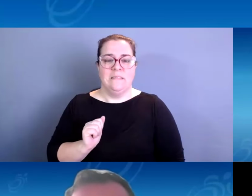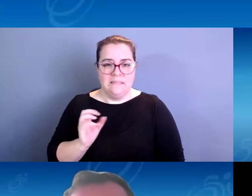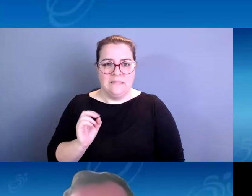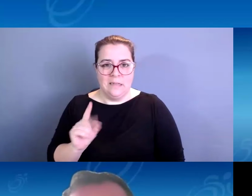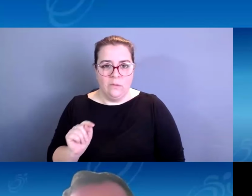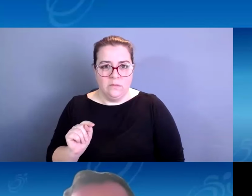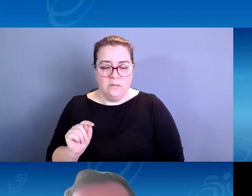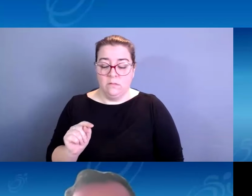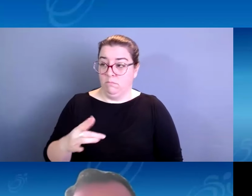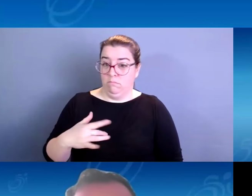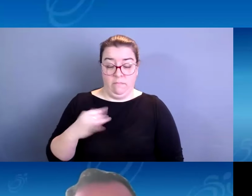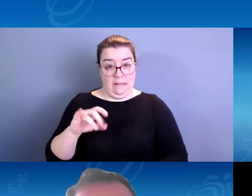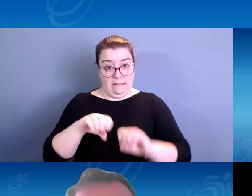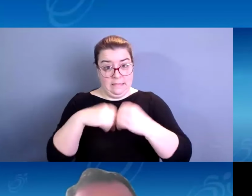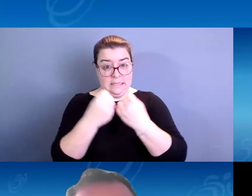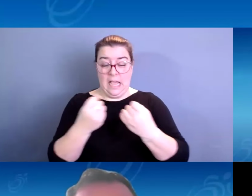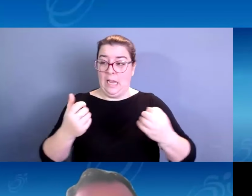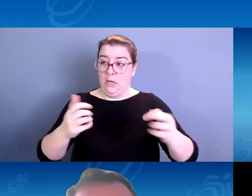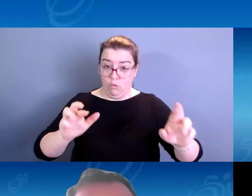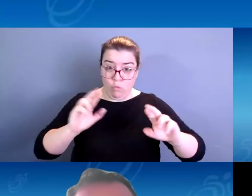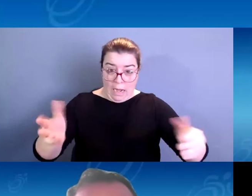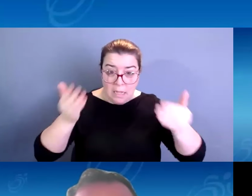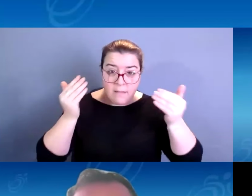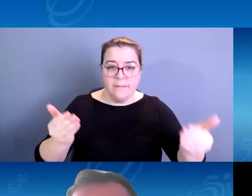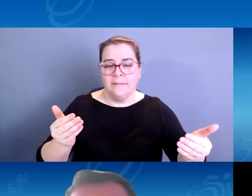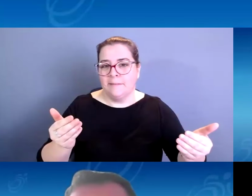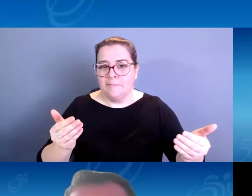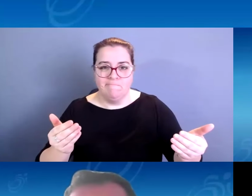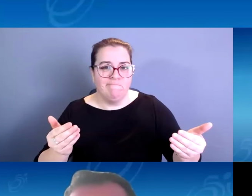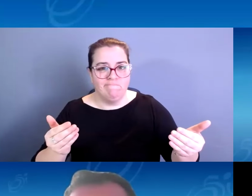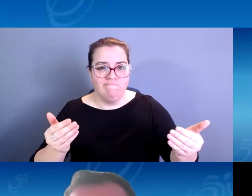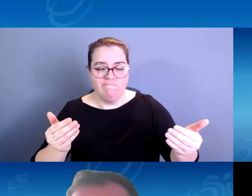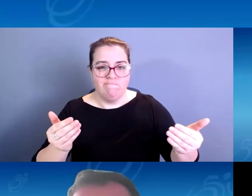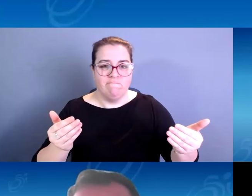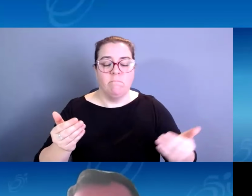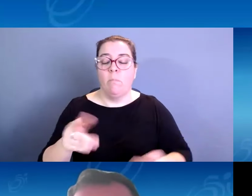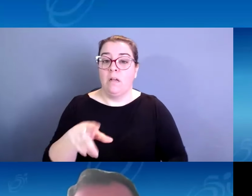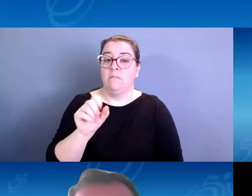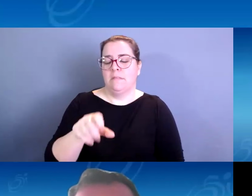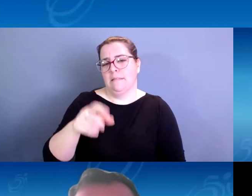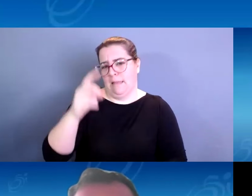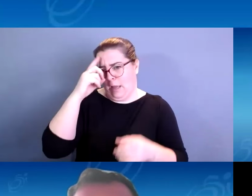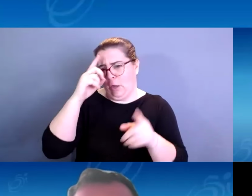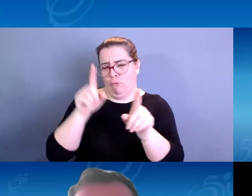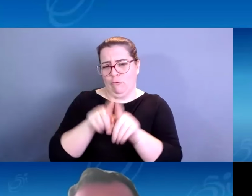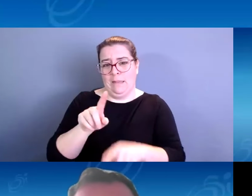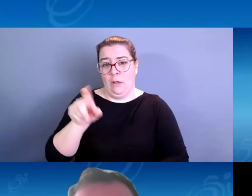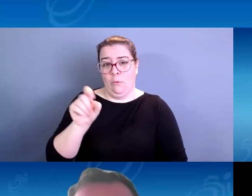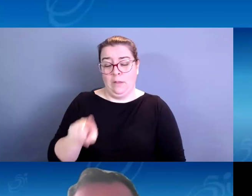But, so I totally I totally agree with the with the question, and it's probably not the best option, but,